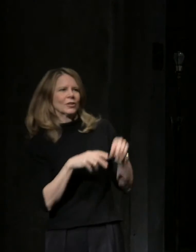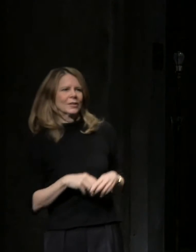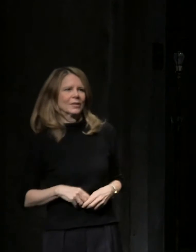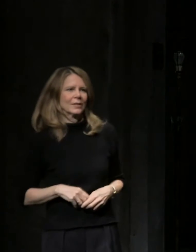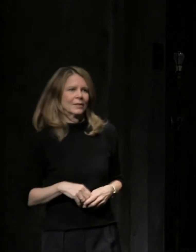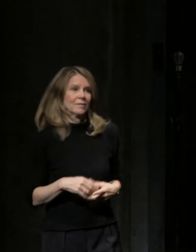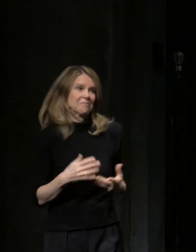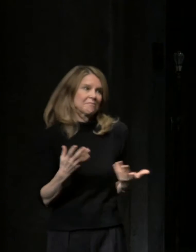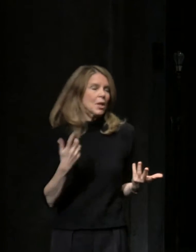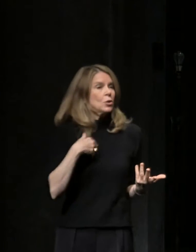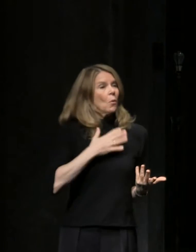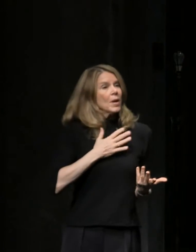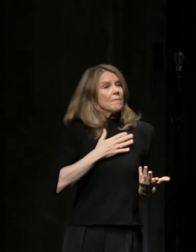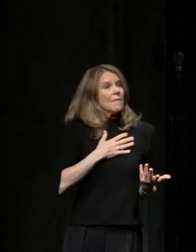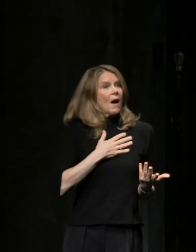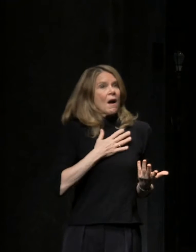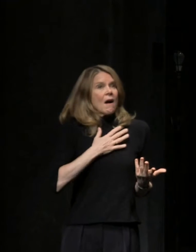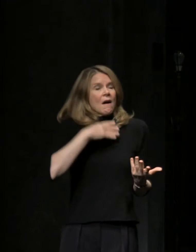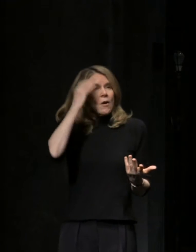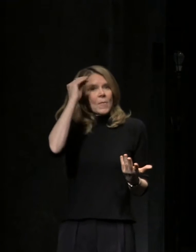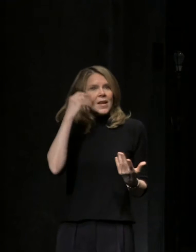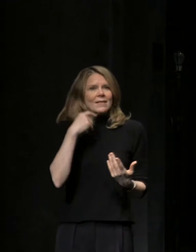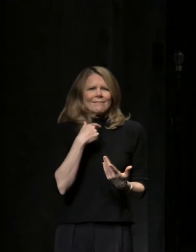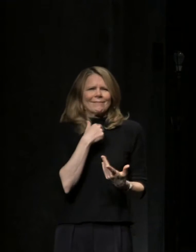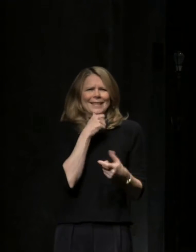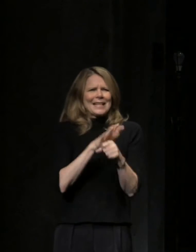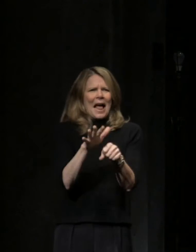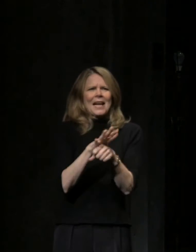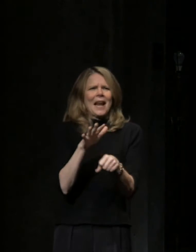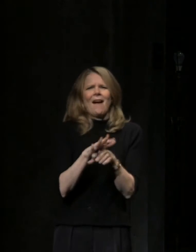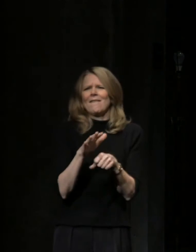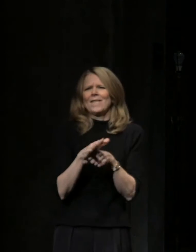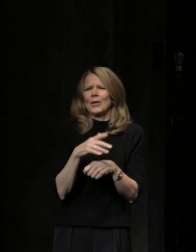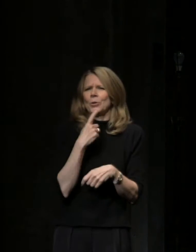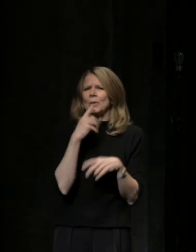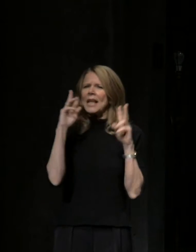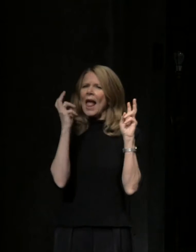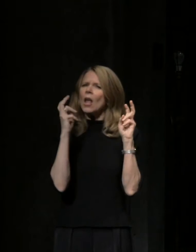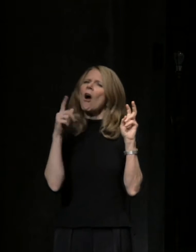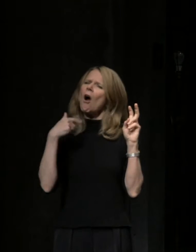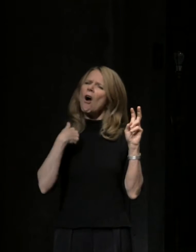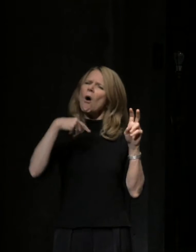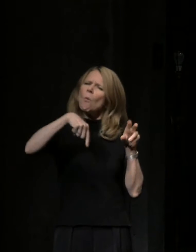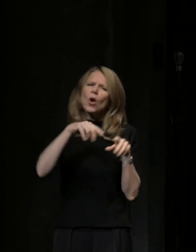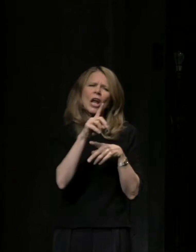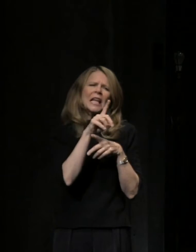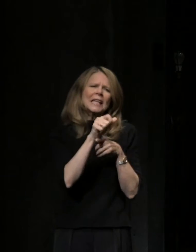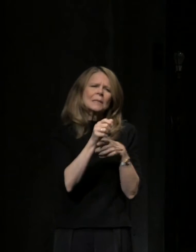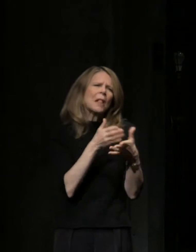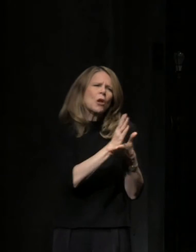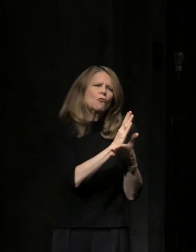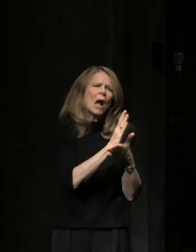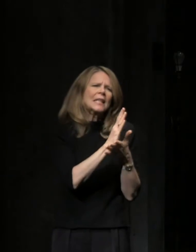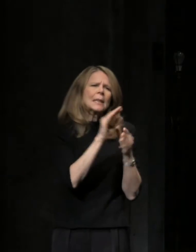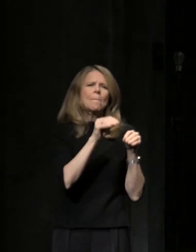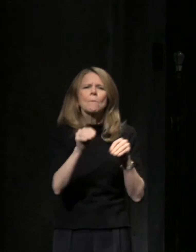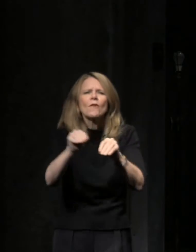in my view, enough to say we are in a disability rights movement, in an accommodation movement,